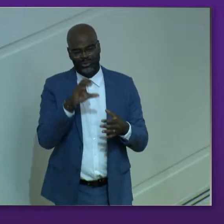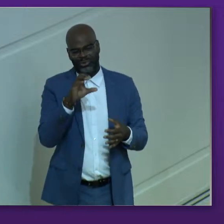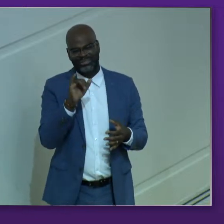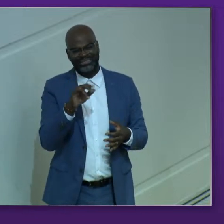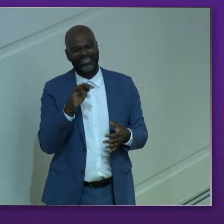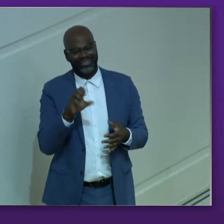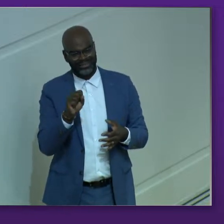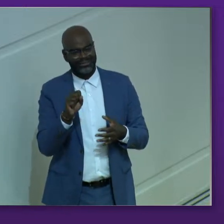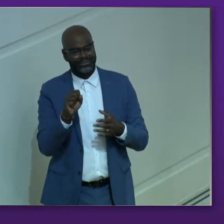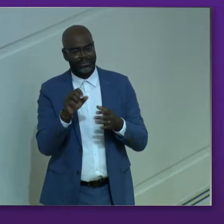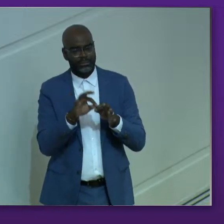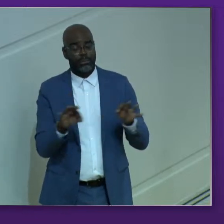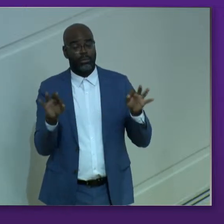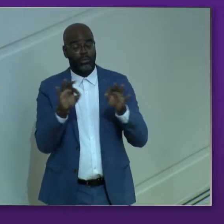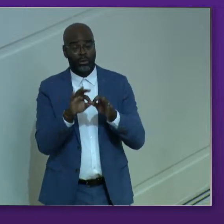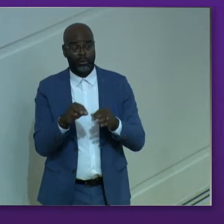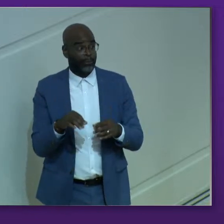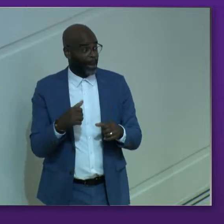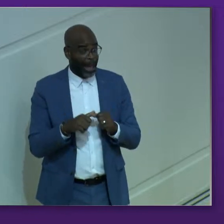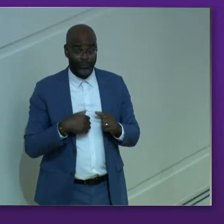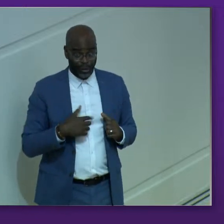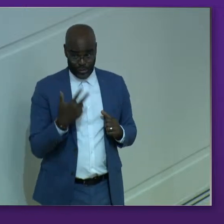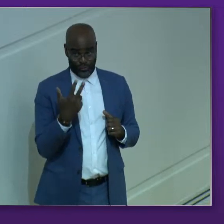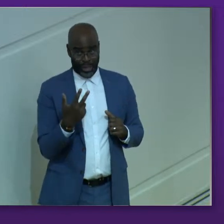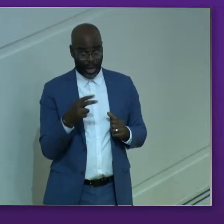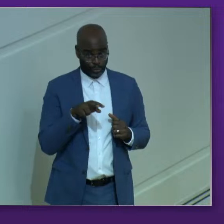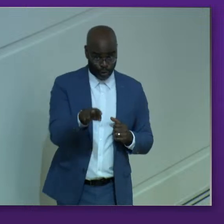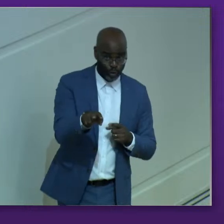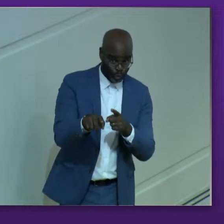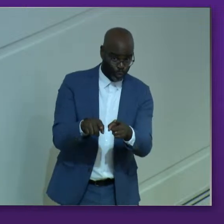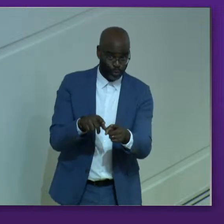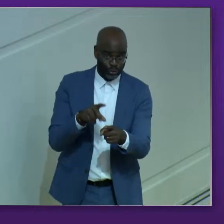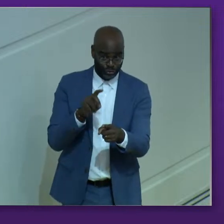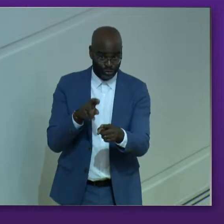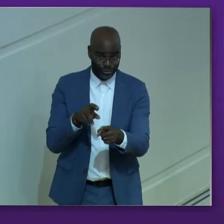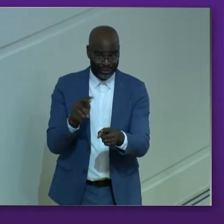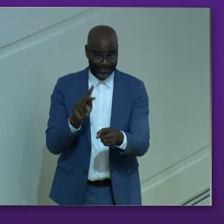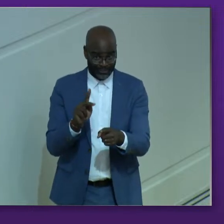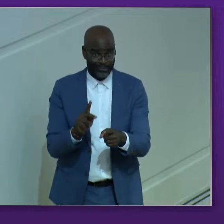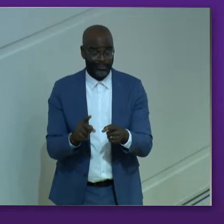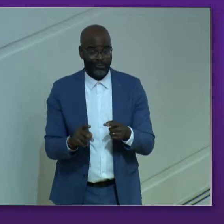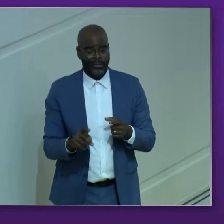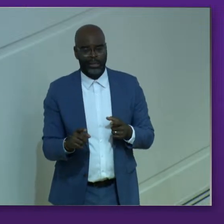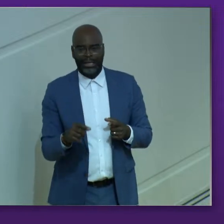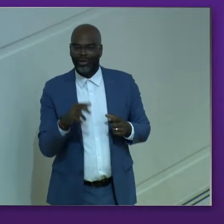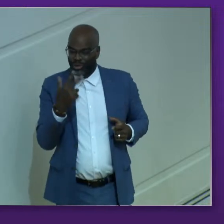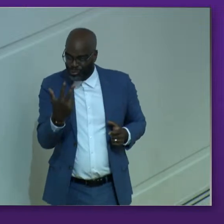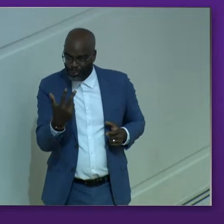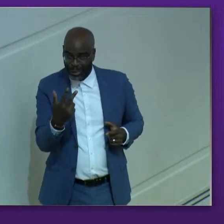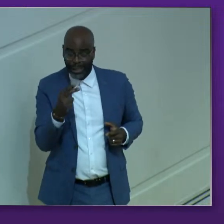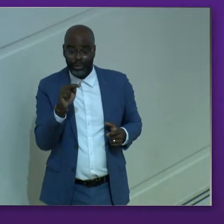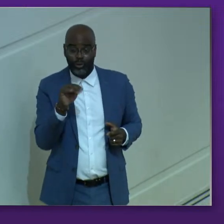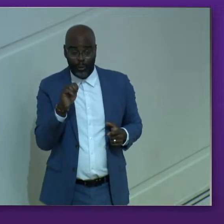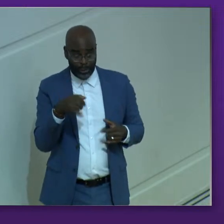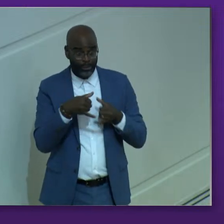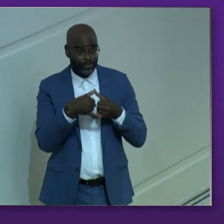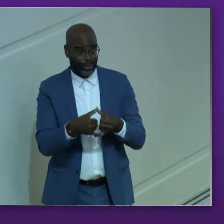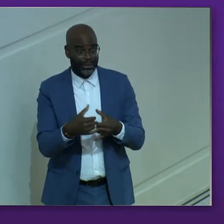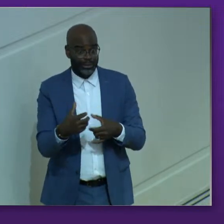THE COMMUNITY BY BRINGING COMMUNITY MEMBERS TO OUR FACILITIES AS WELL WITH PERFORMANCES AND SPEAKERS AND